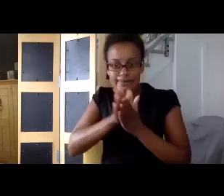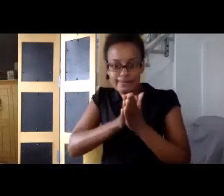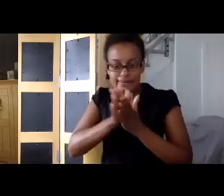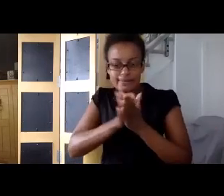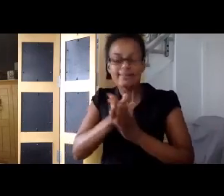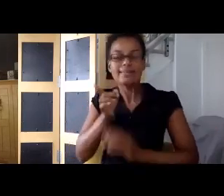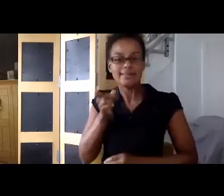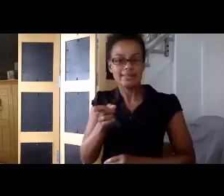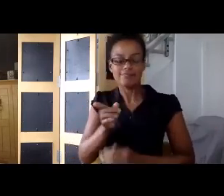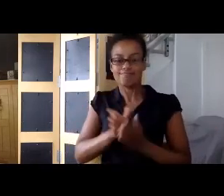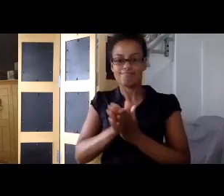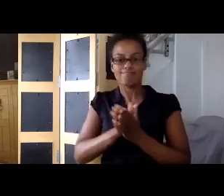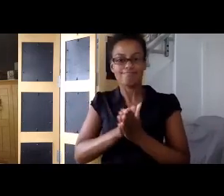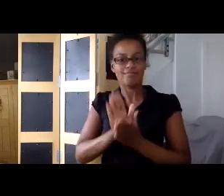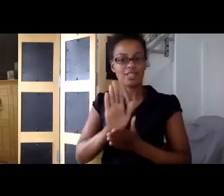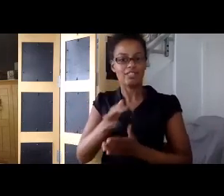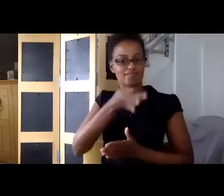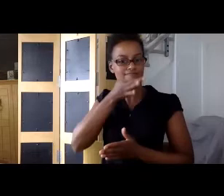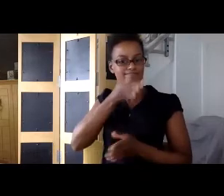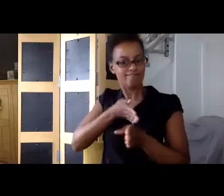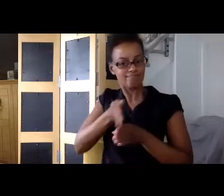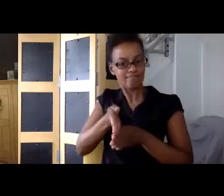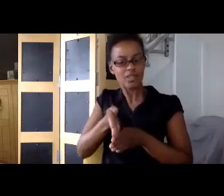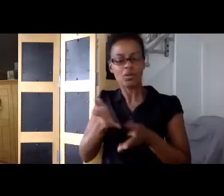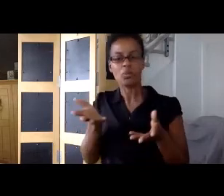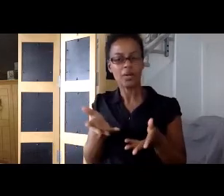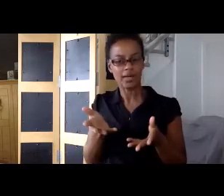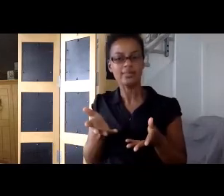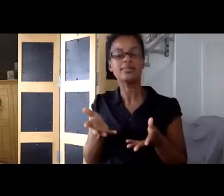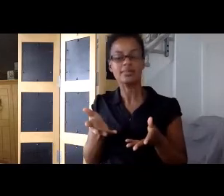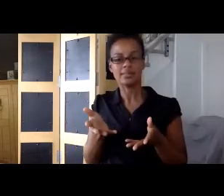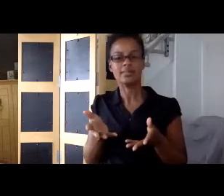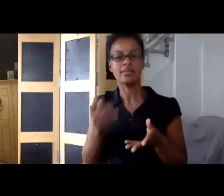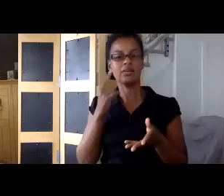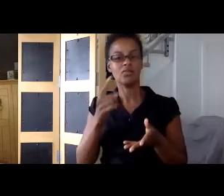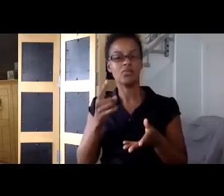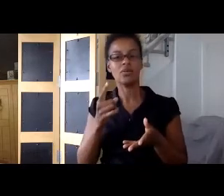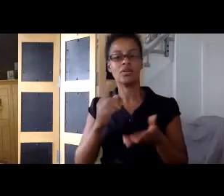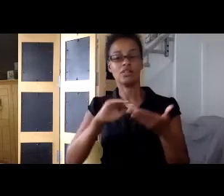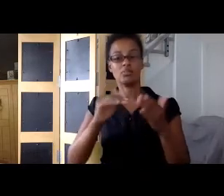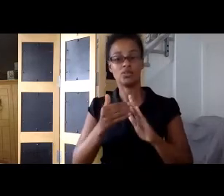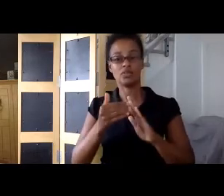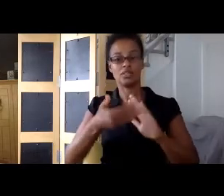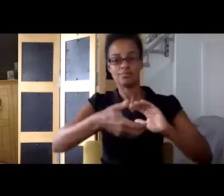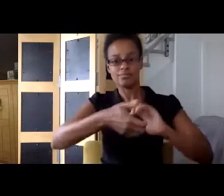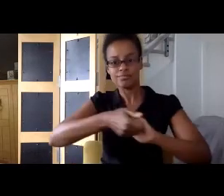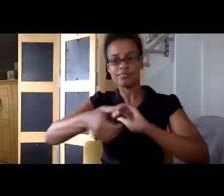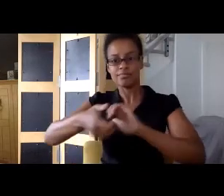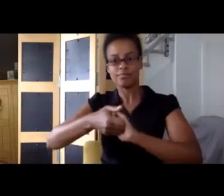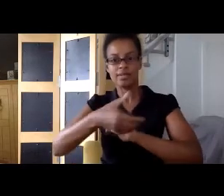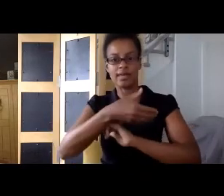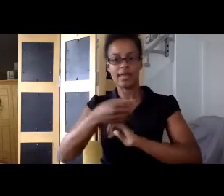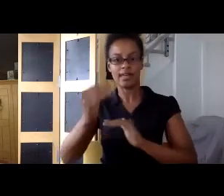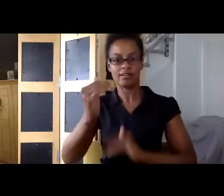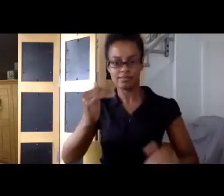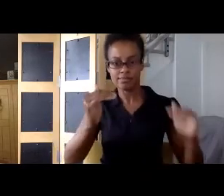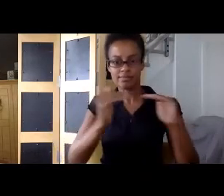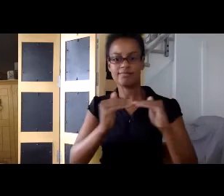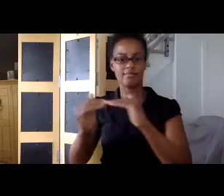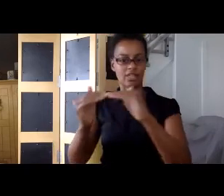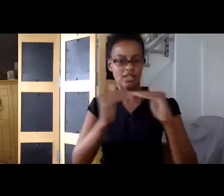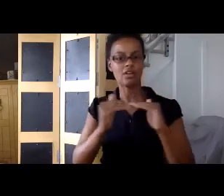the junction of building the capacity for community and justice. His personal slogan